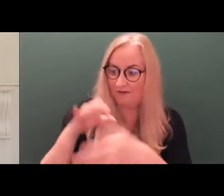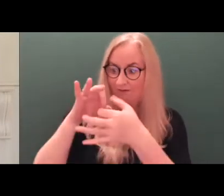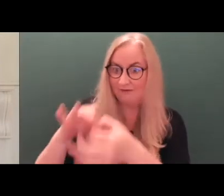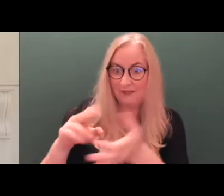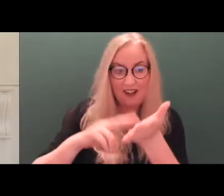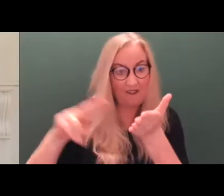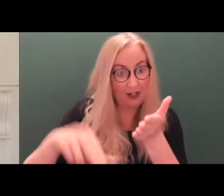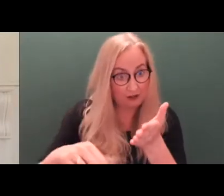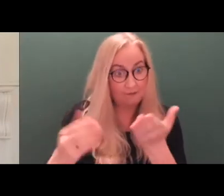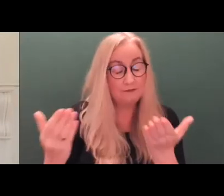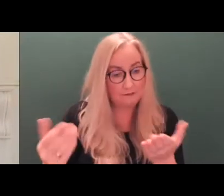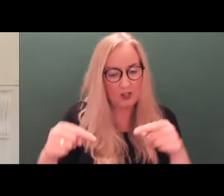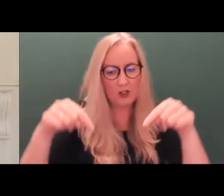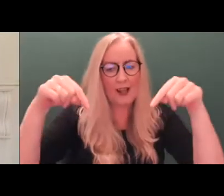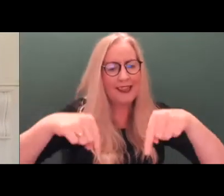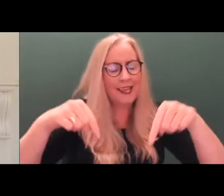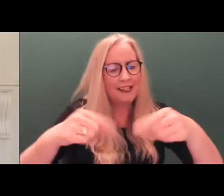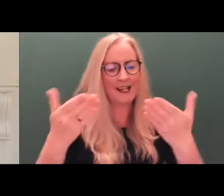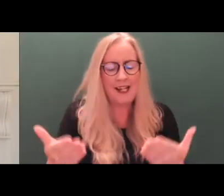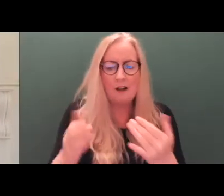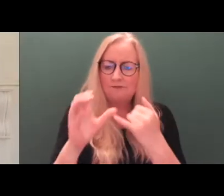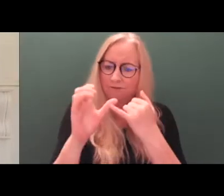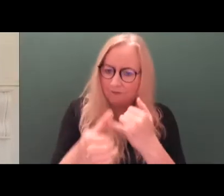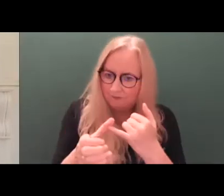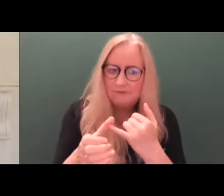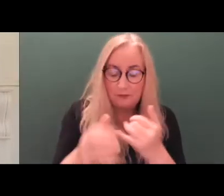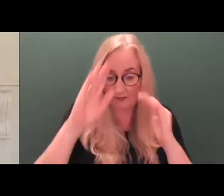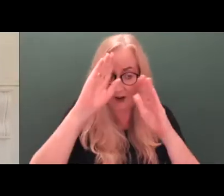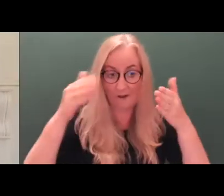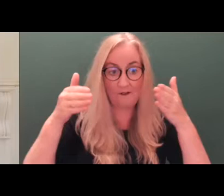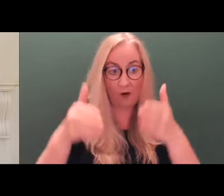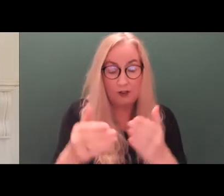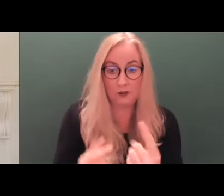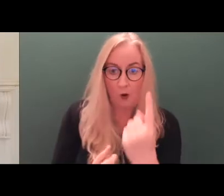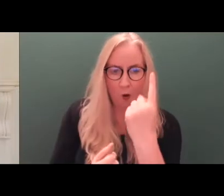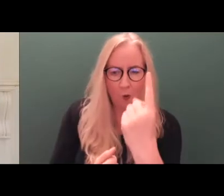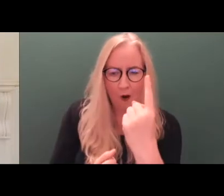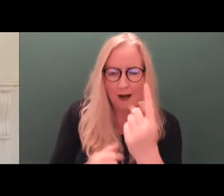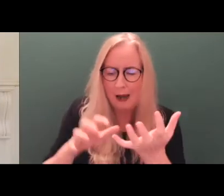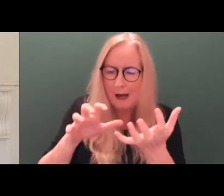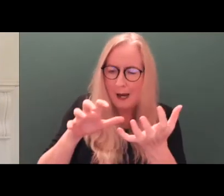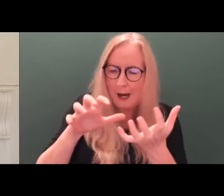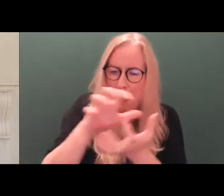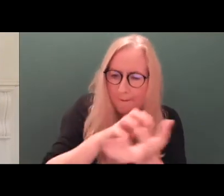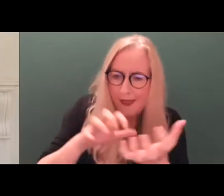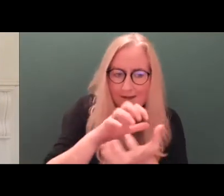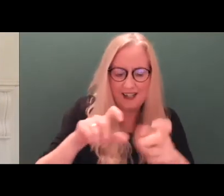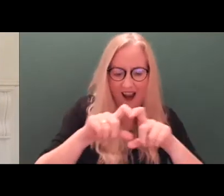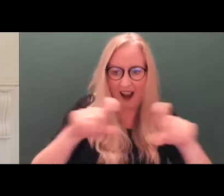So this is an opportunity opportune time to focus on this one complex article of the UN convention.